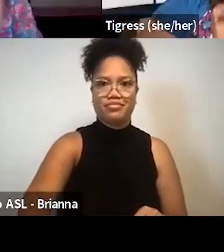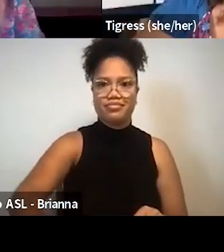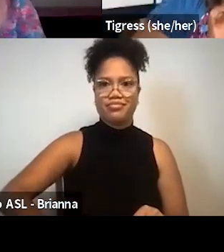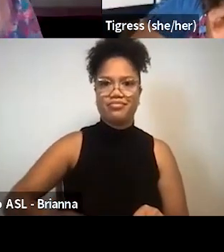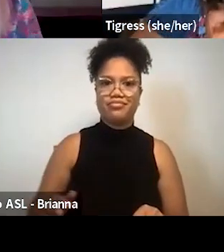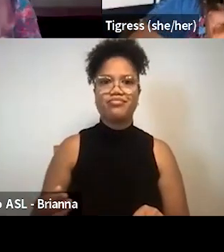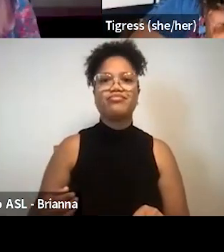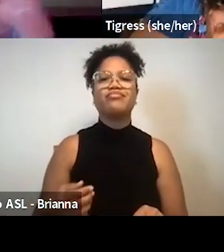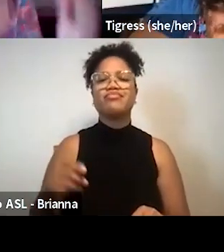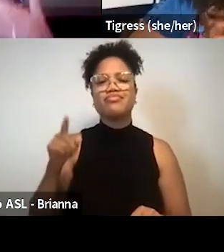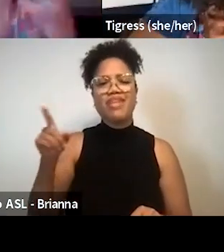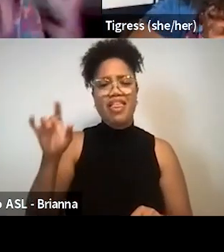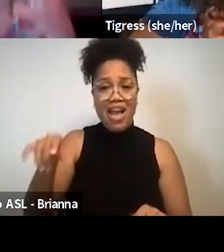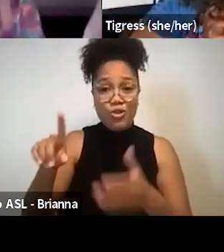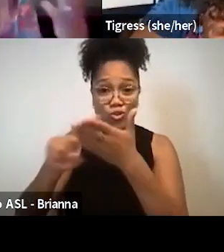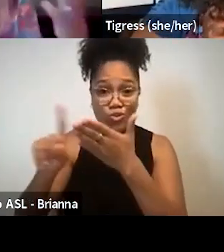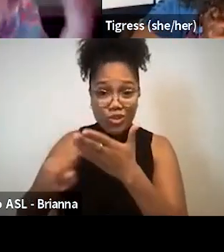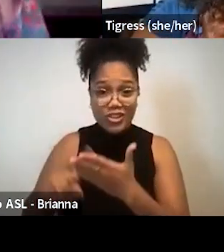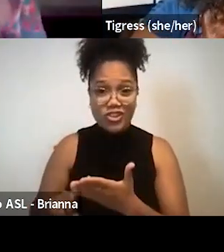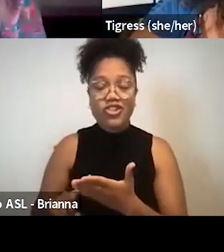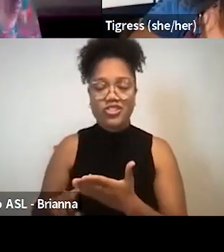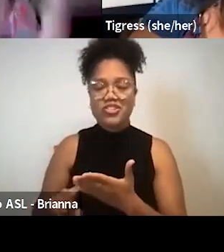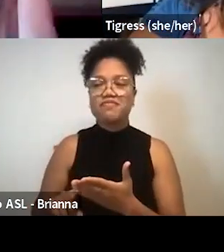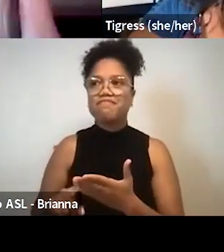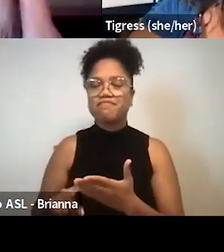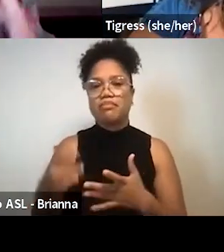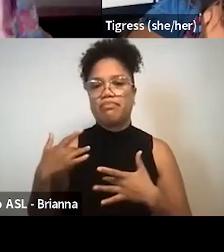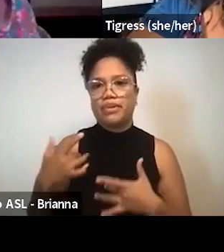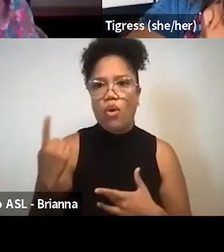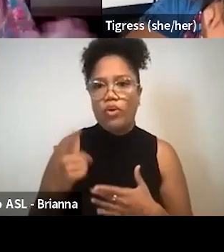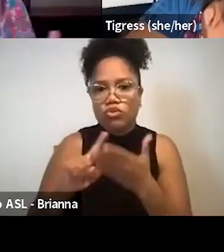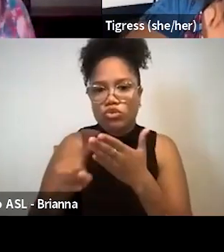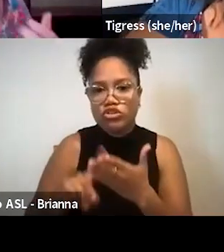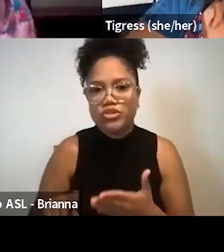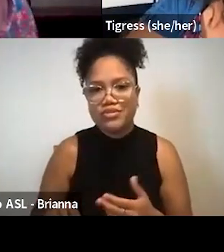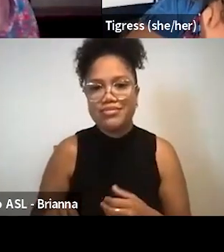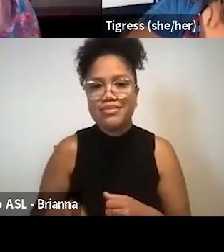there was there was a couple of there's usually well, there always is a few different points of light that we take a look at